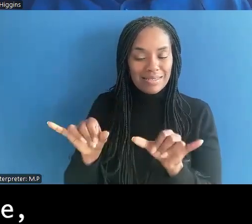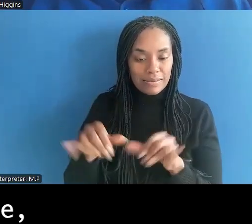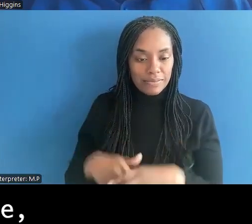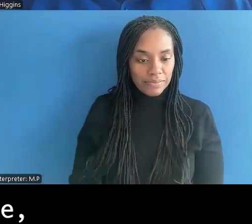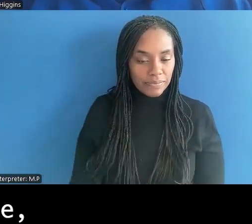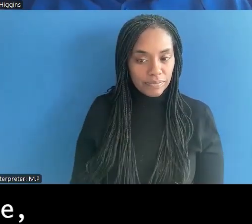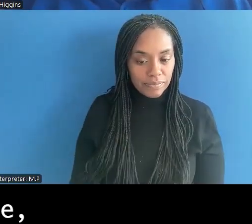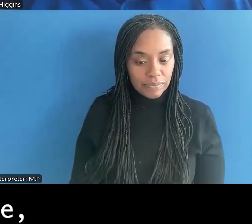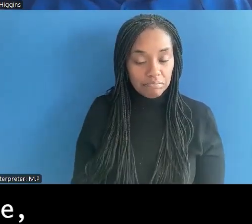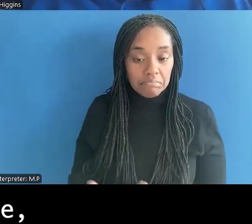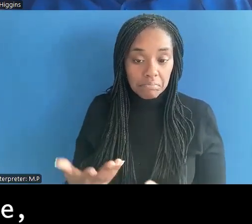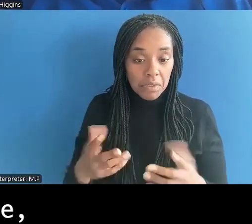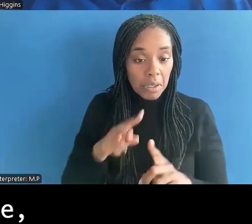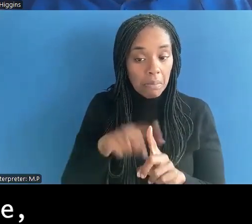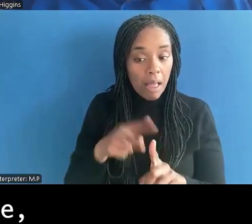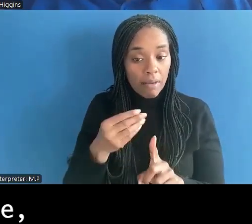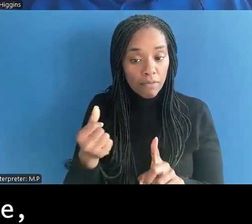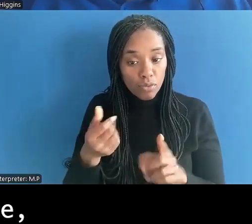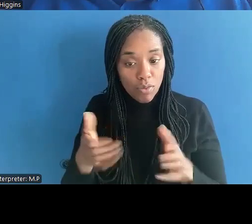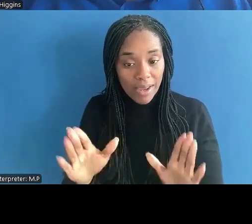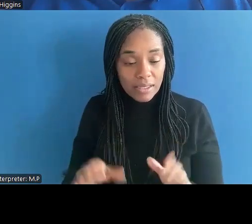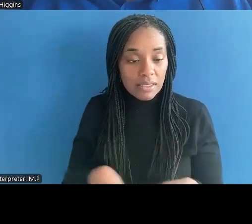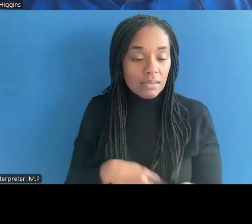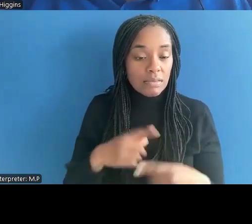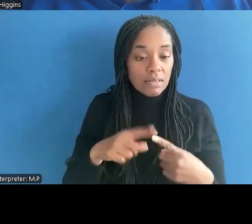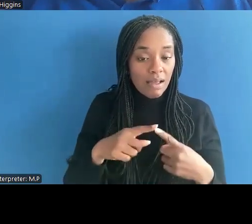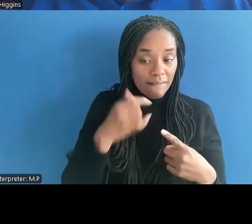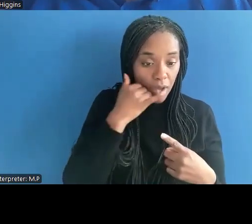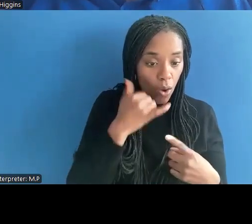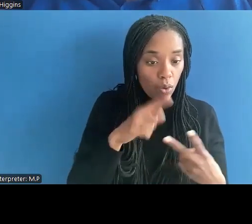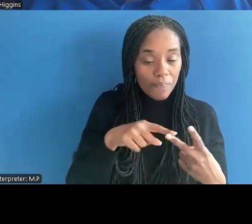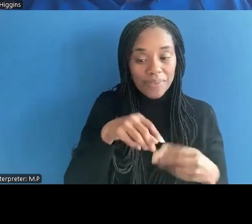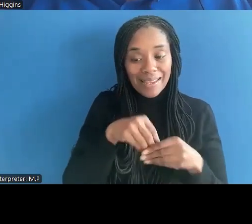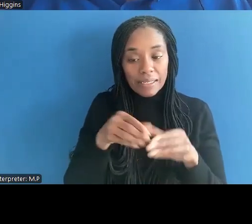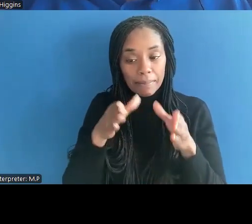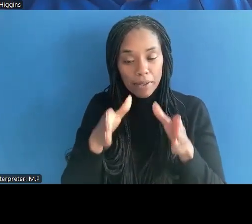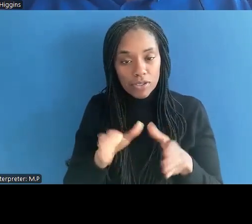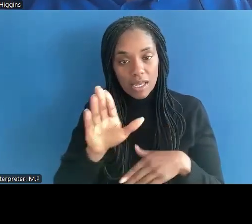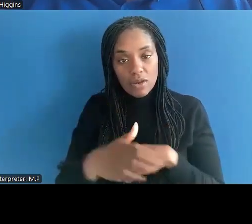You can apply over the phone, or you can also apply in person at your county, Department of Social Services